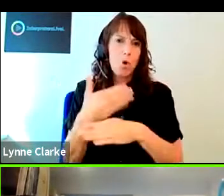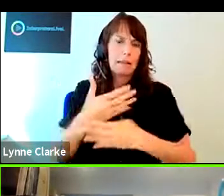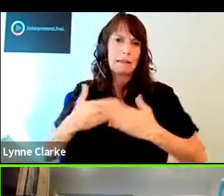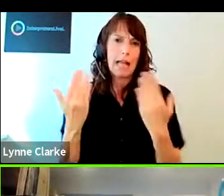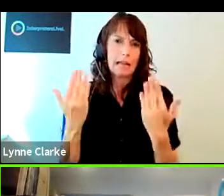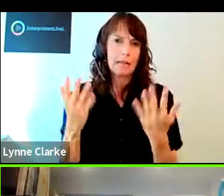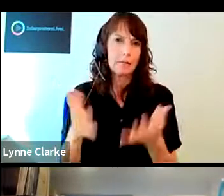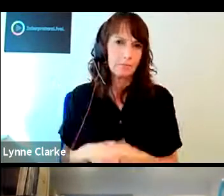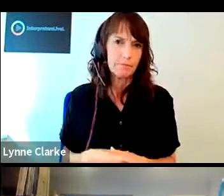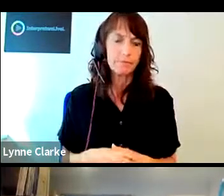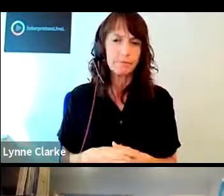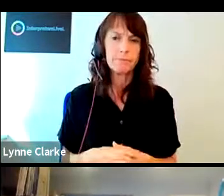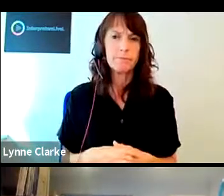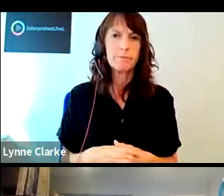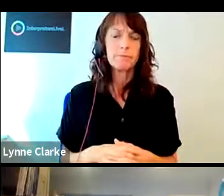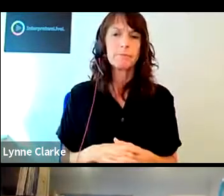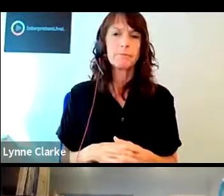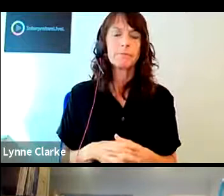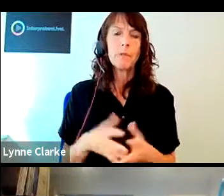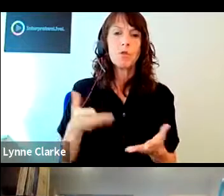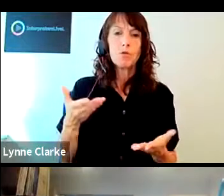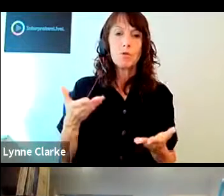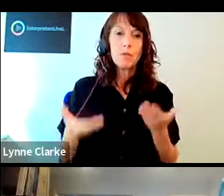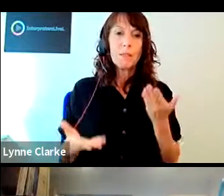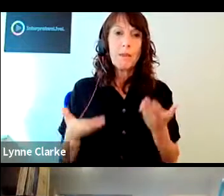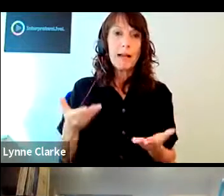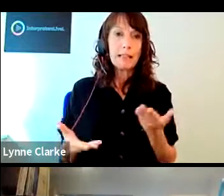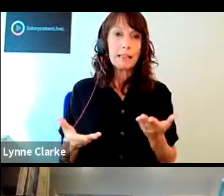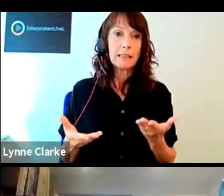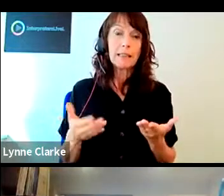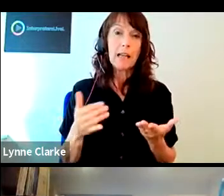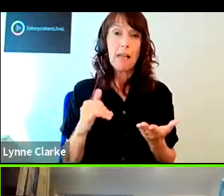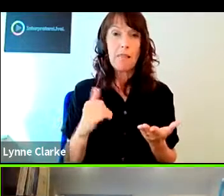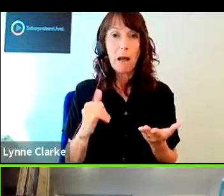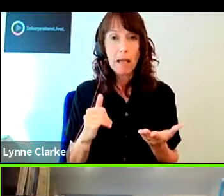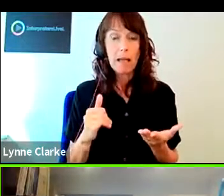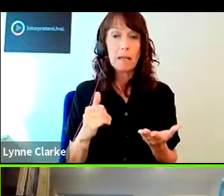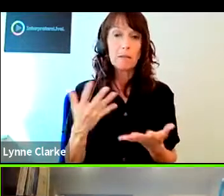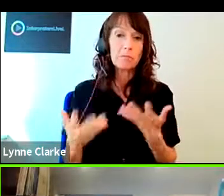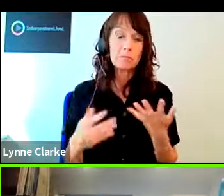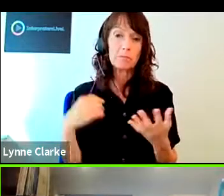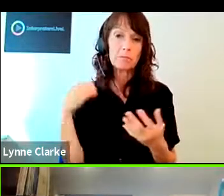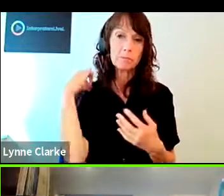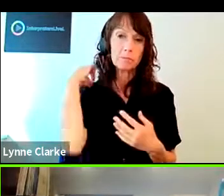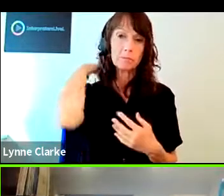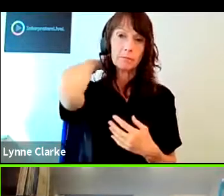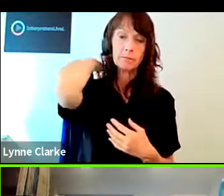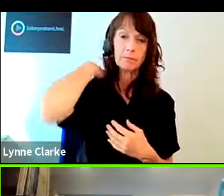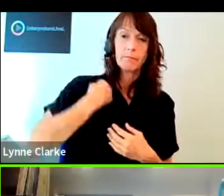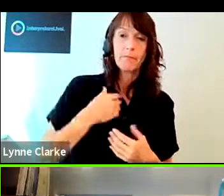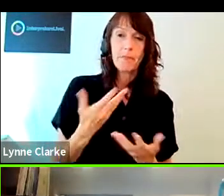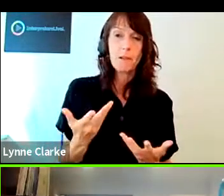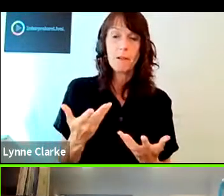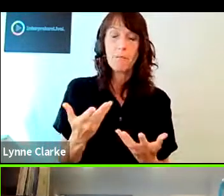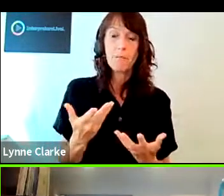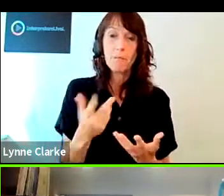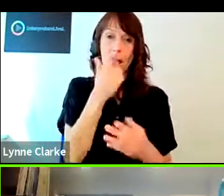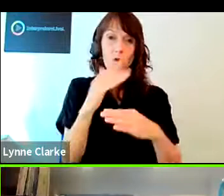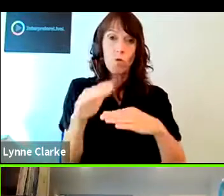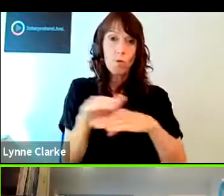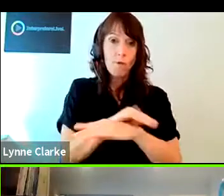And depending on where you're starting from, that might cover a huge proportion of your documents